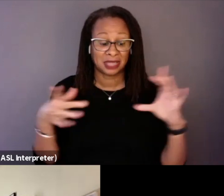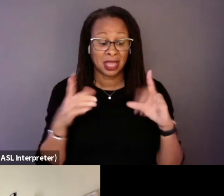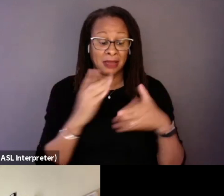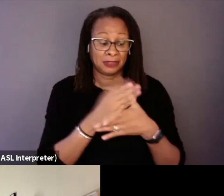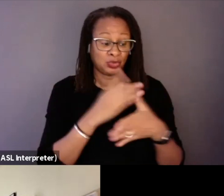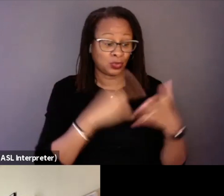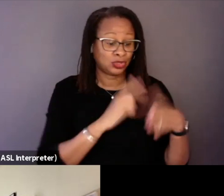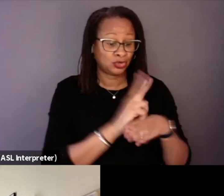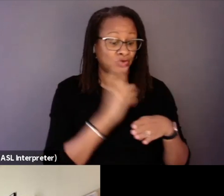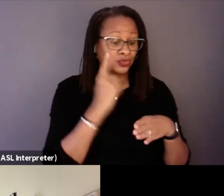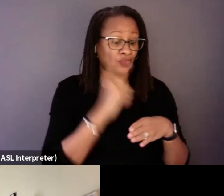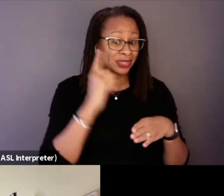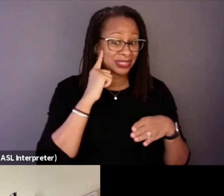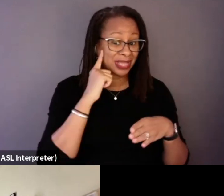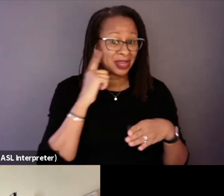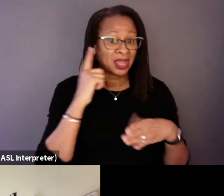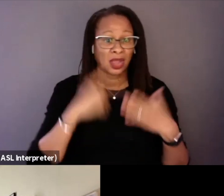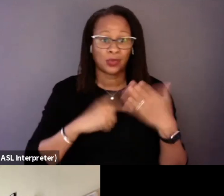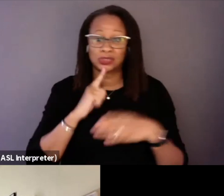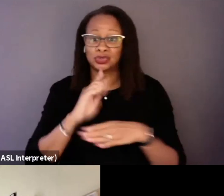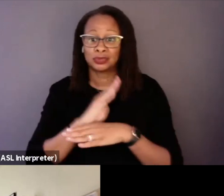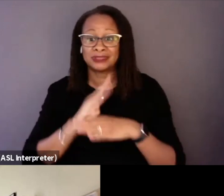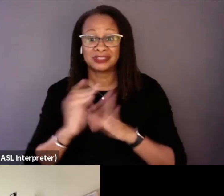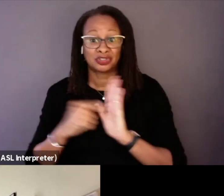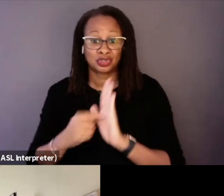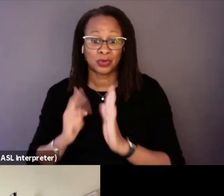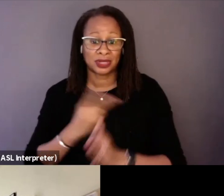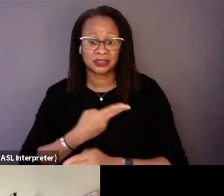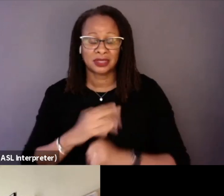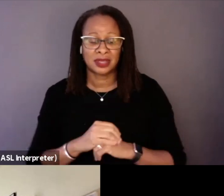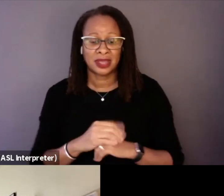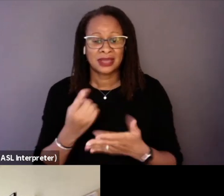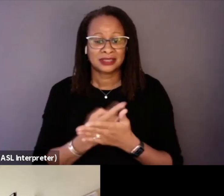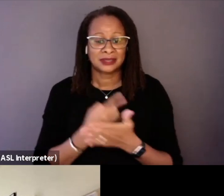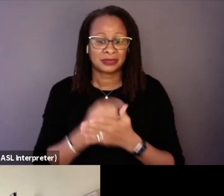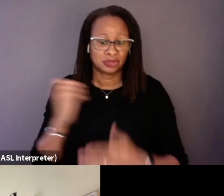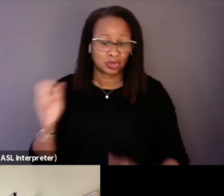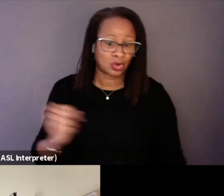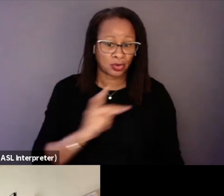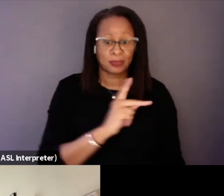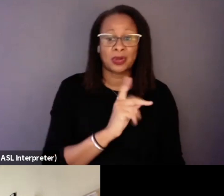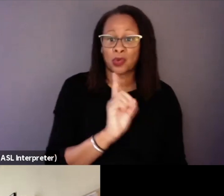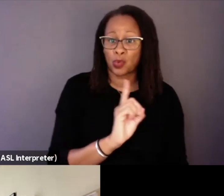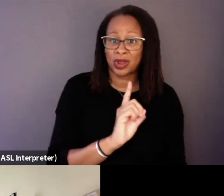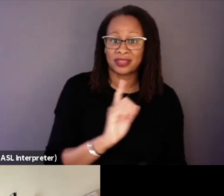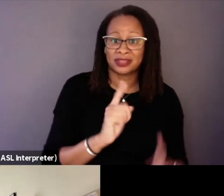and what you're actually showing us. And sometimes you go back to where the sound came from and show it to us.